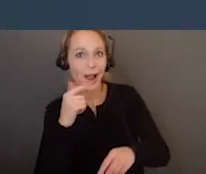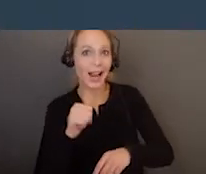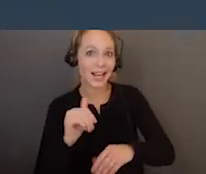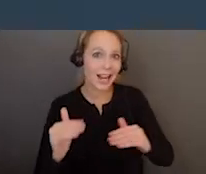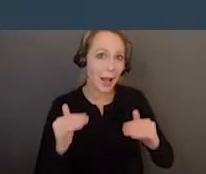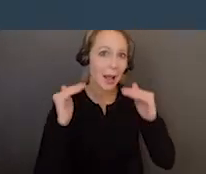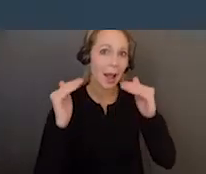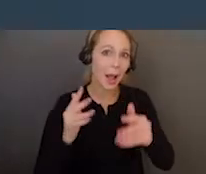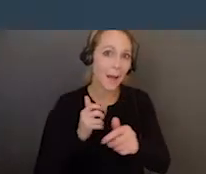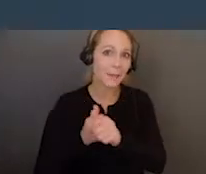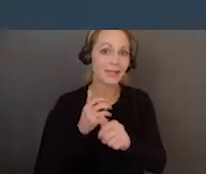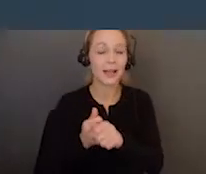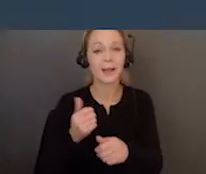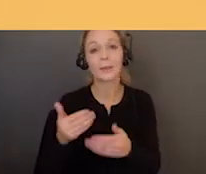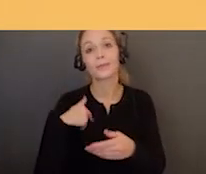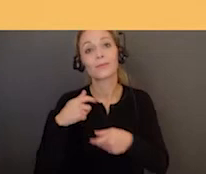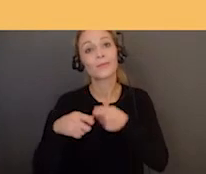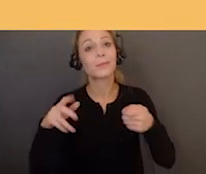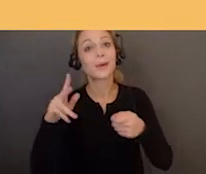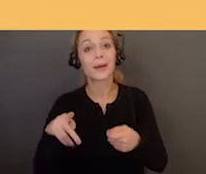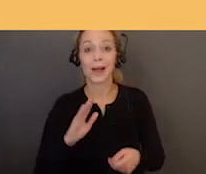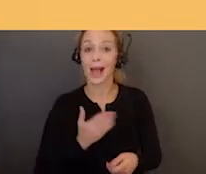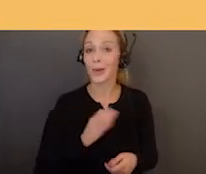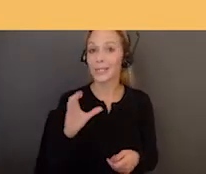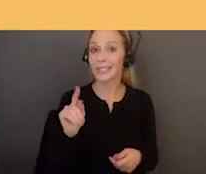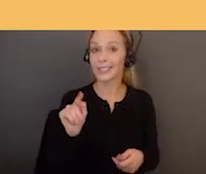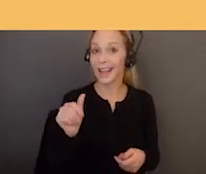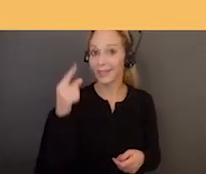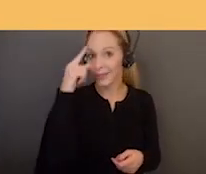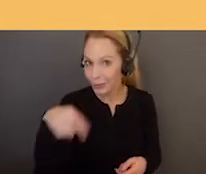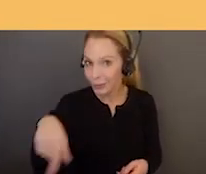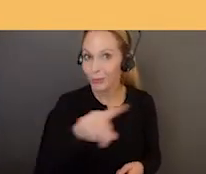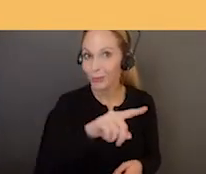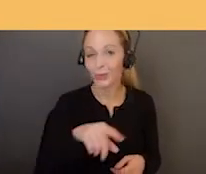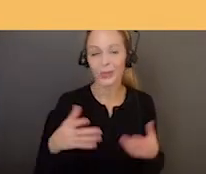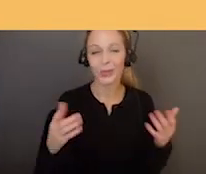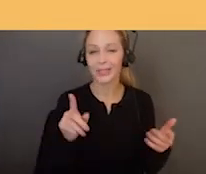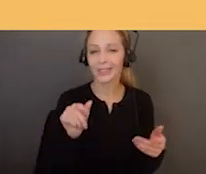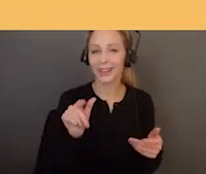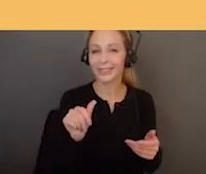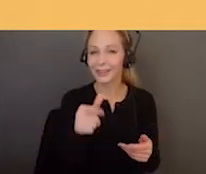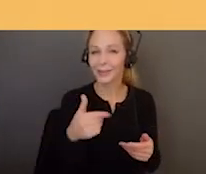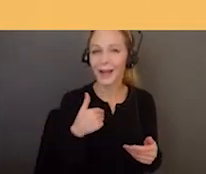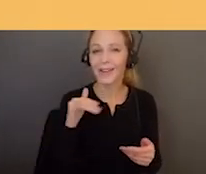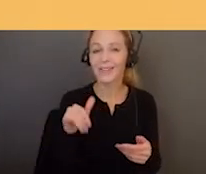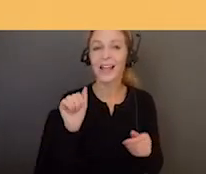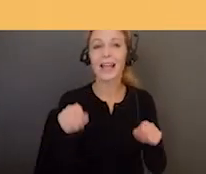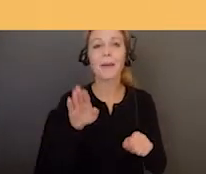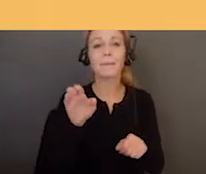BEFORE WE WRAP UP, HERE IS OUR CTA TO YOU. WHAT DATA DO YOU HAVE THAT CAN BE UNLOCKED AND EMPLOYED